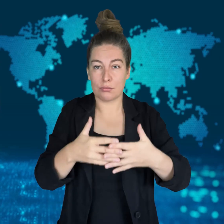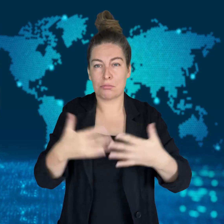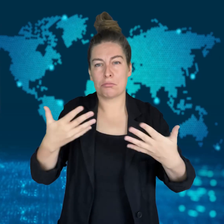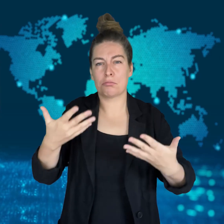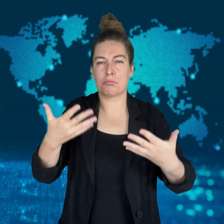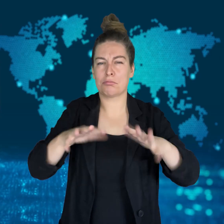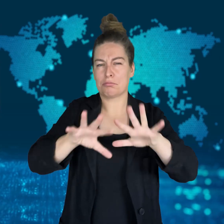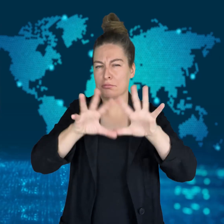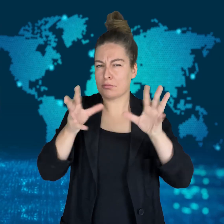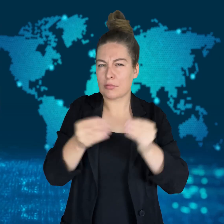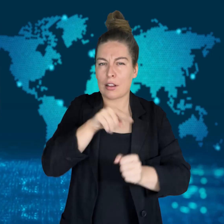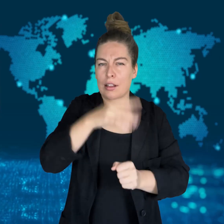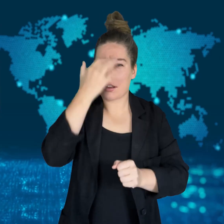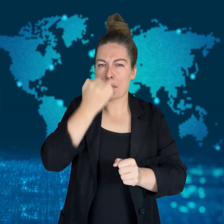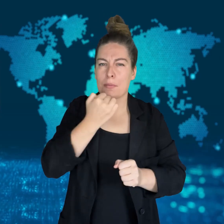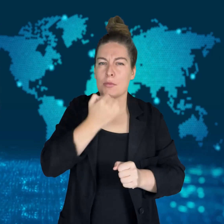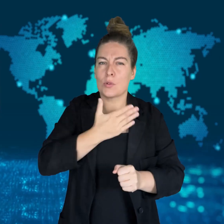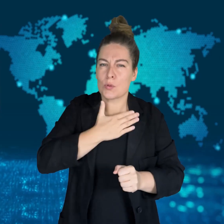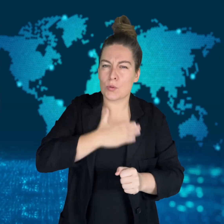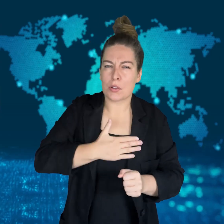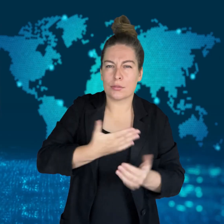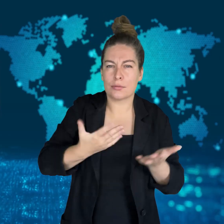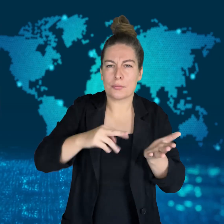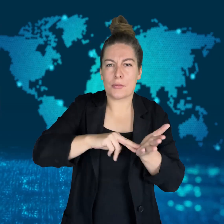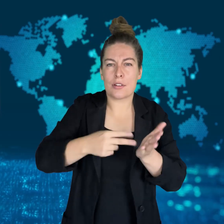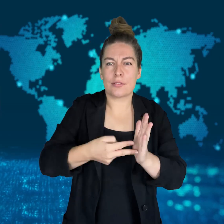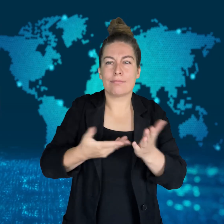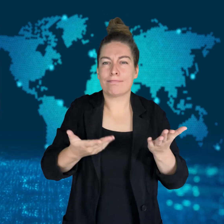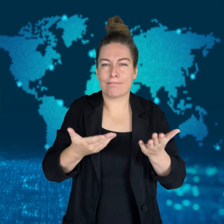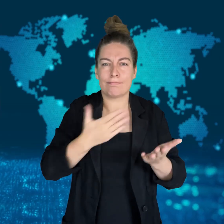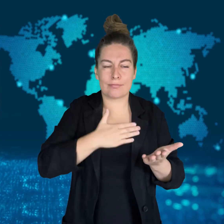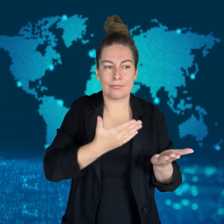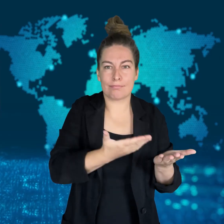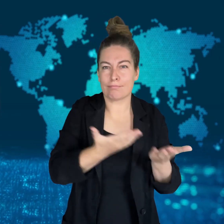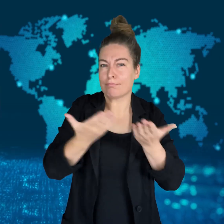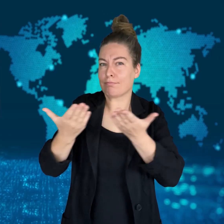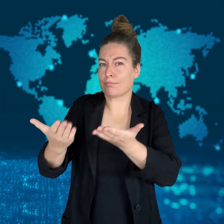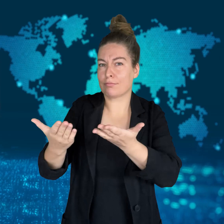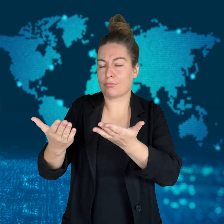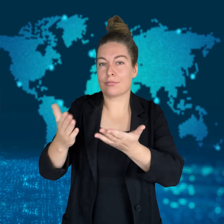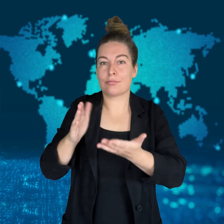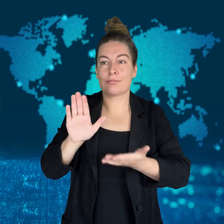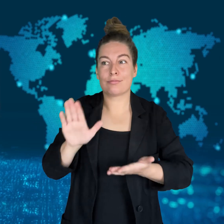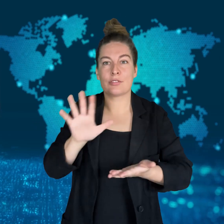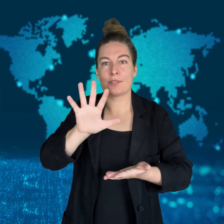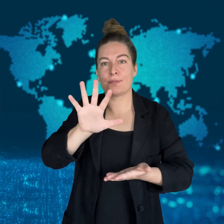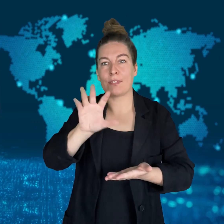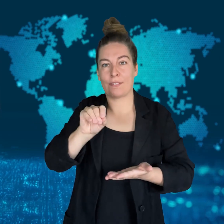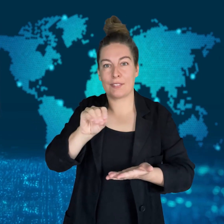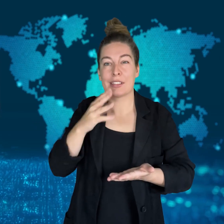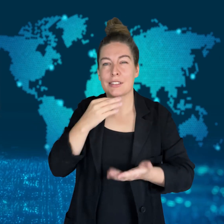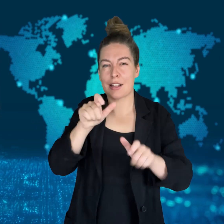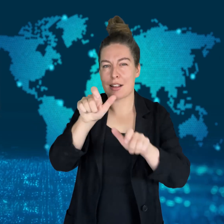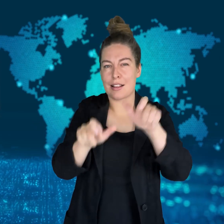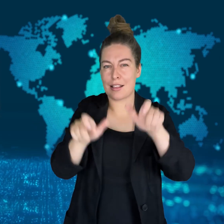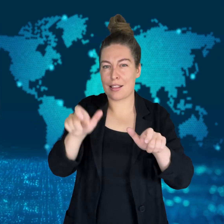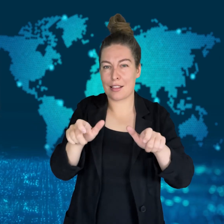and Israel is to release a total of 150 Palestinian prisoners.